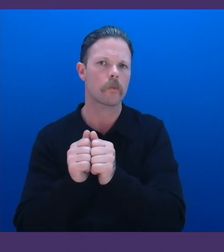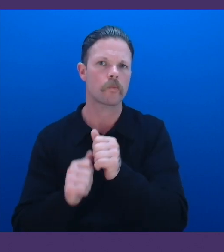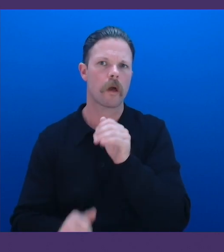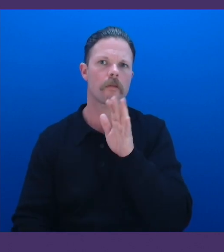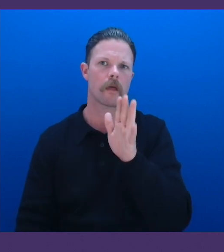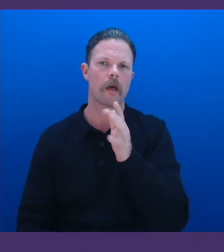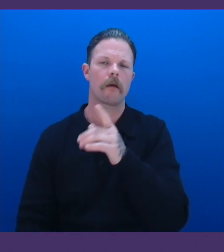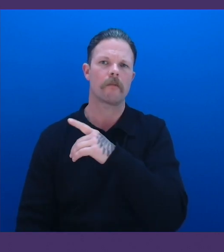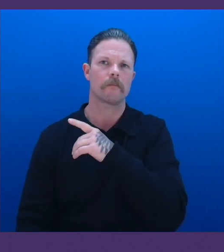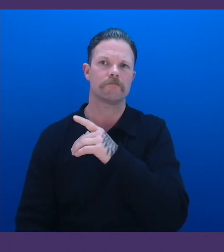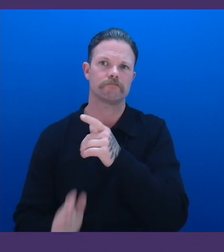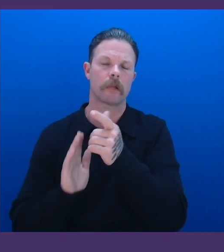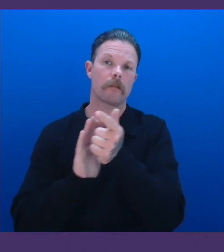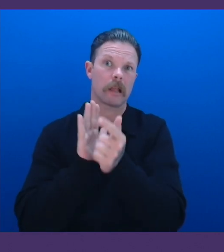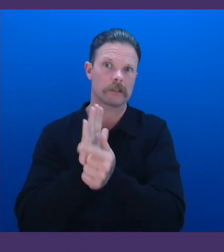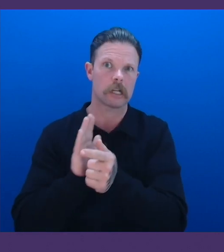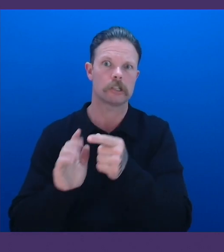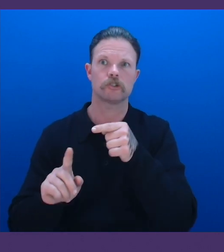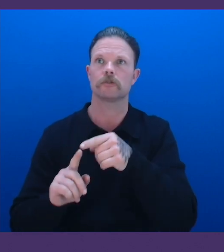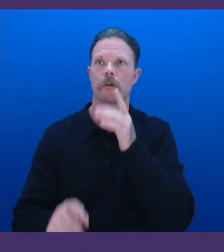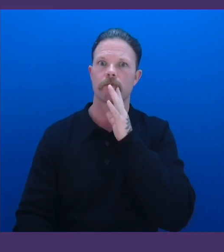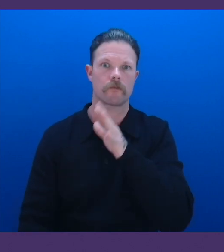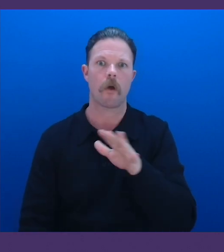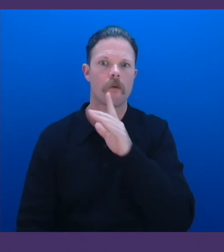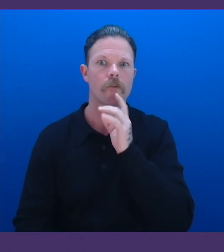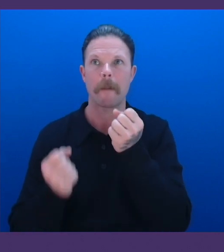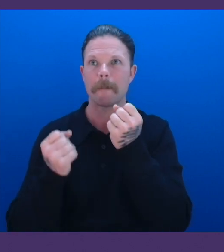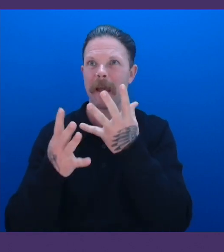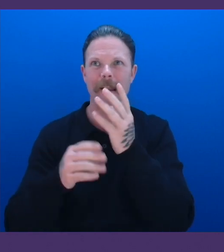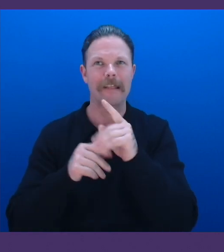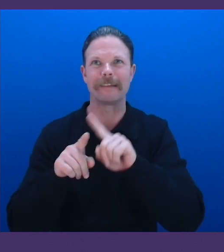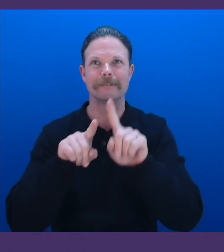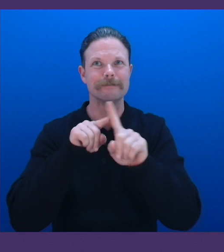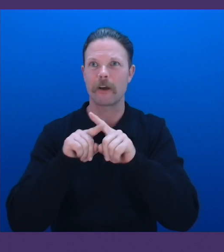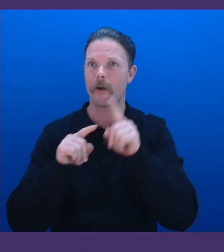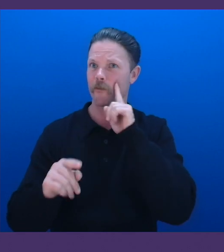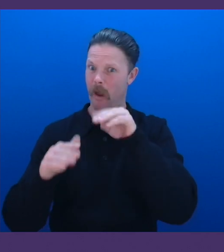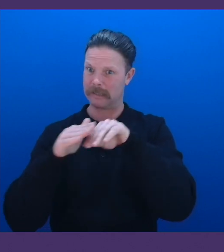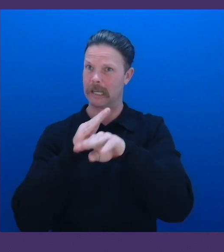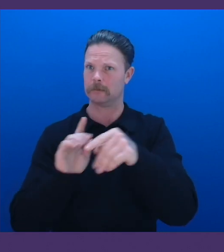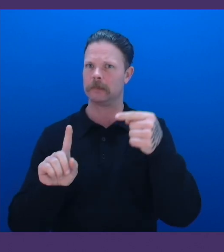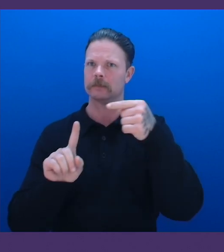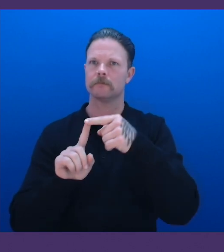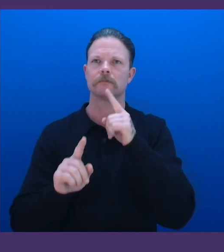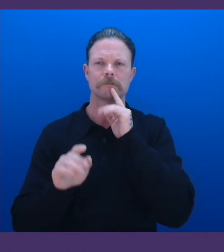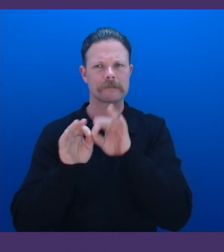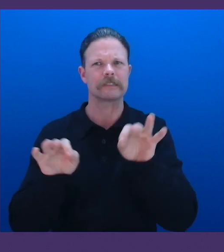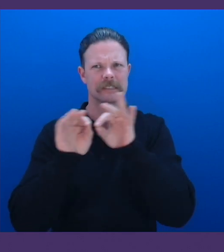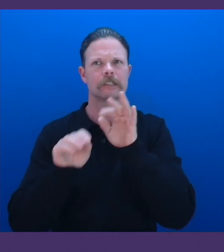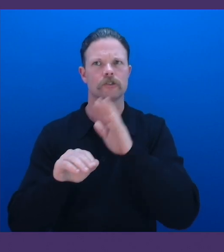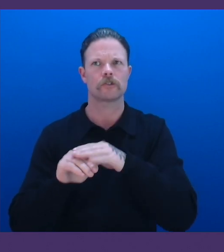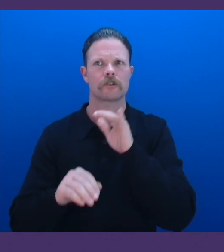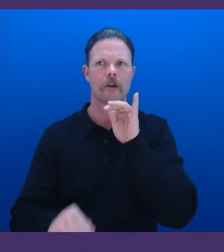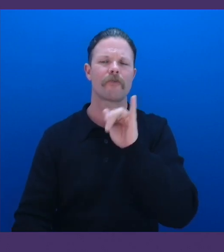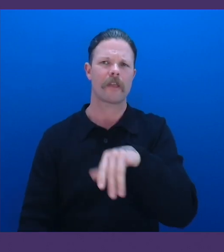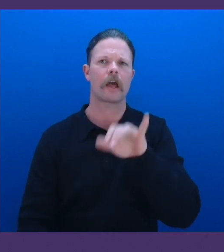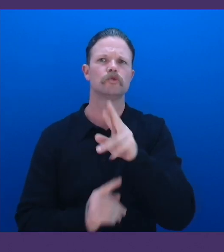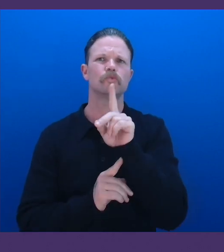Legislation around the world for all sorts of things but especially accessibility is really contingent on the judicial system of the region in question.